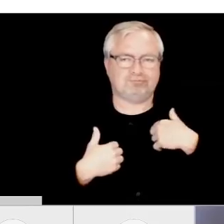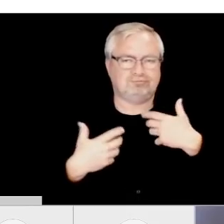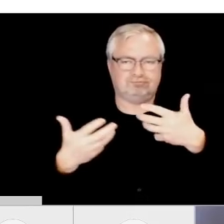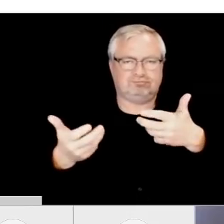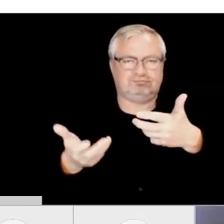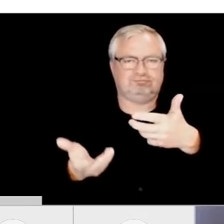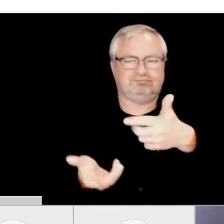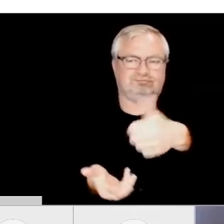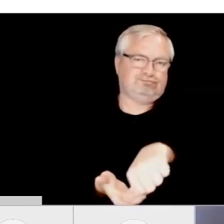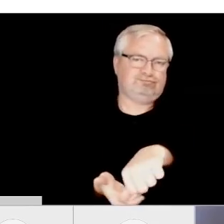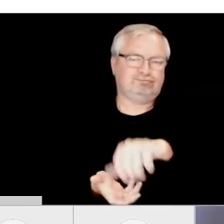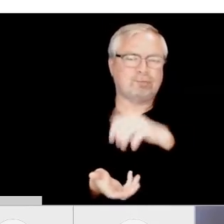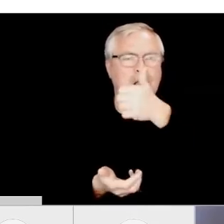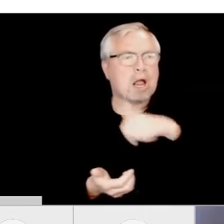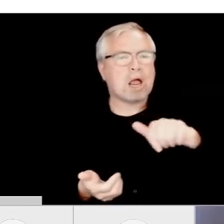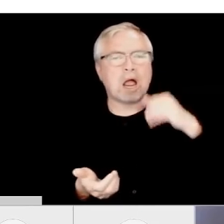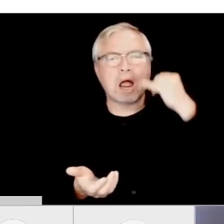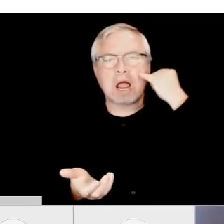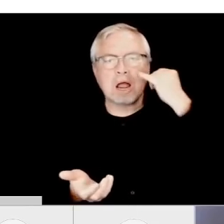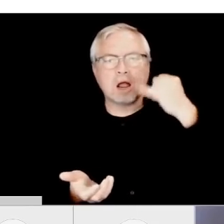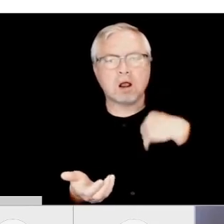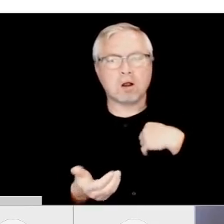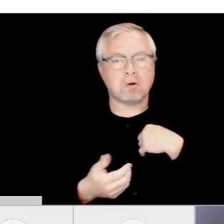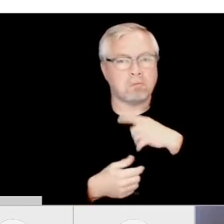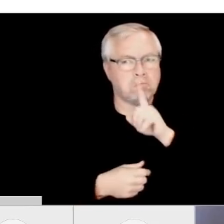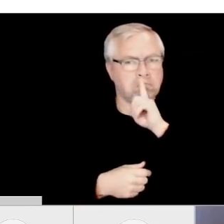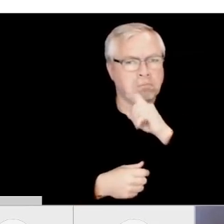transparently available or hidden.